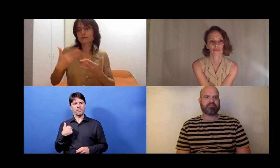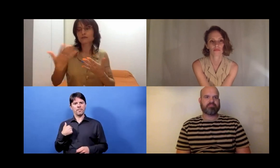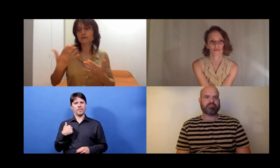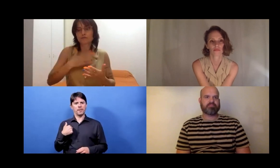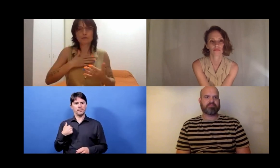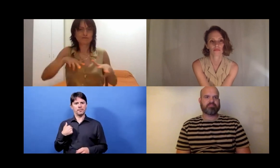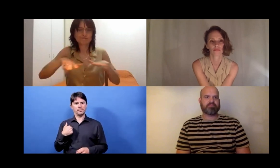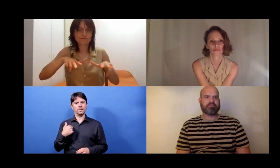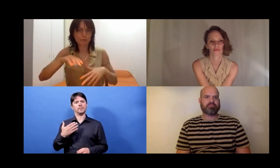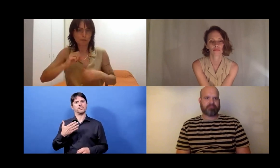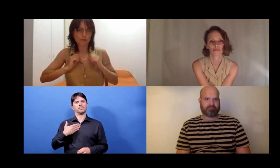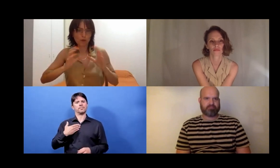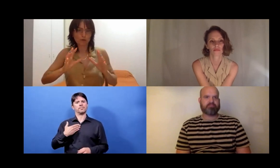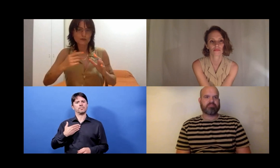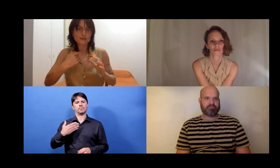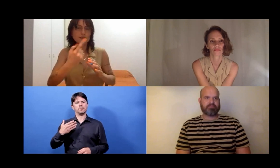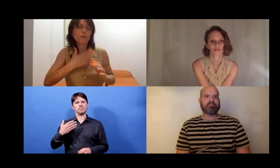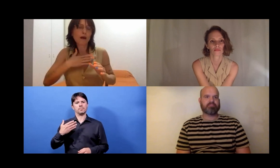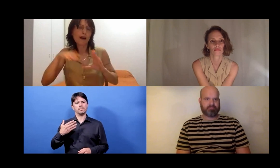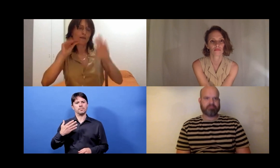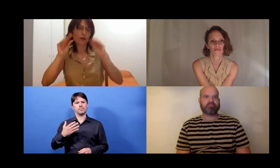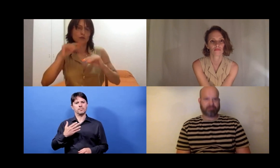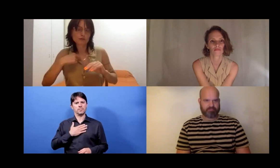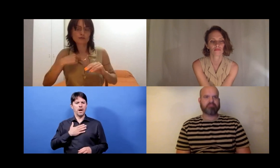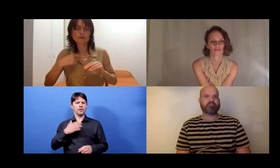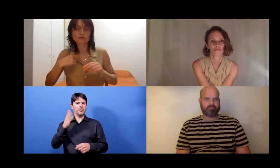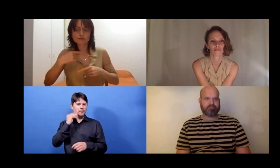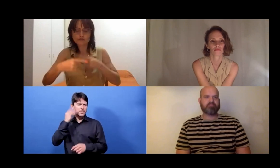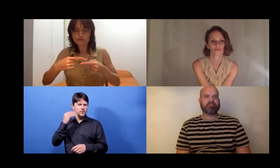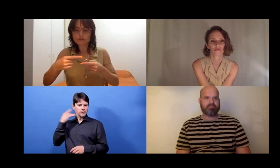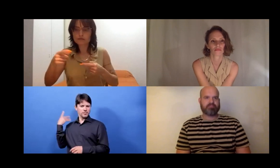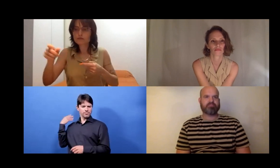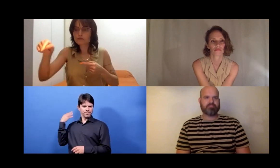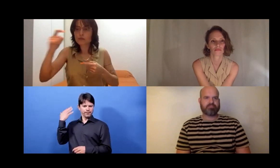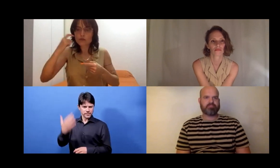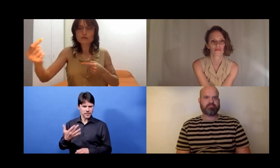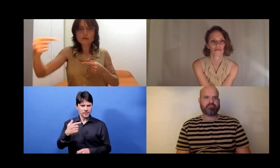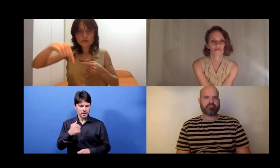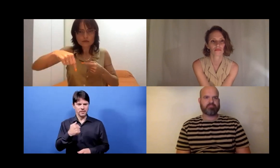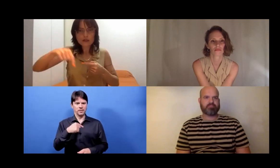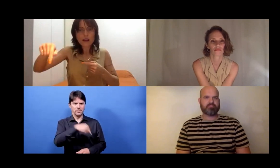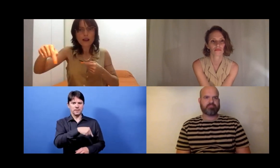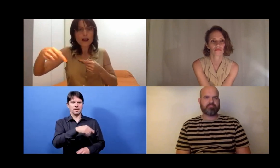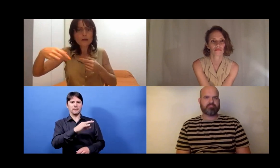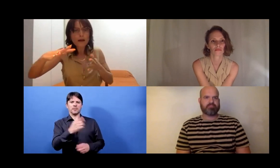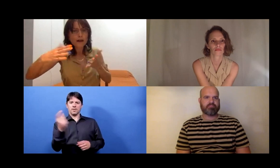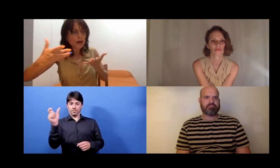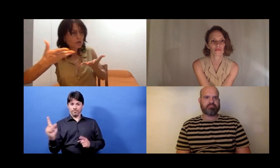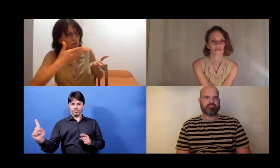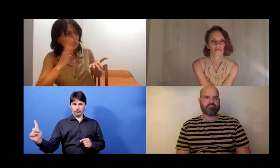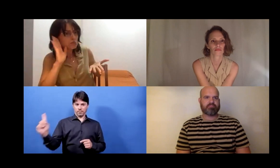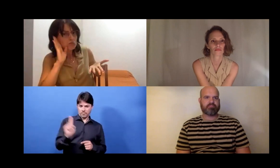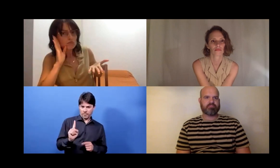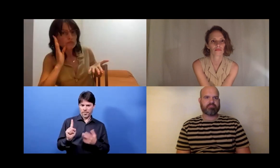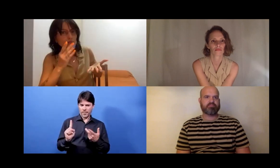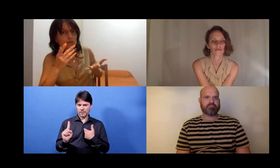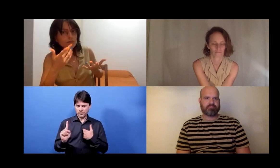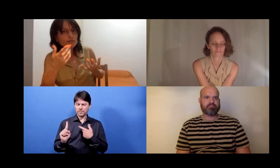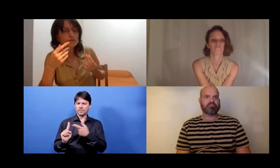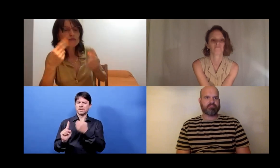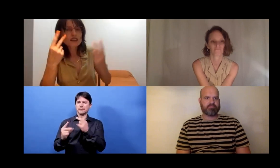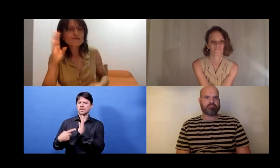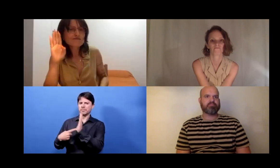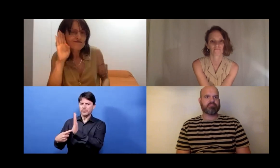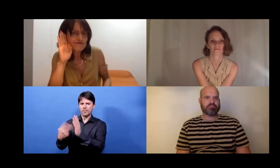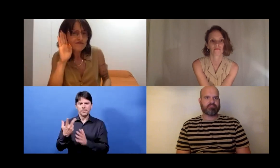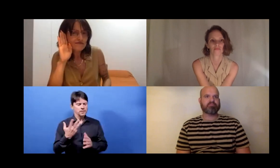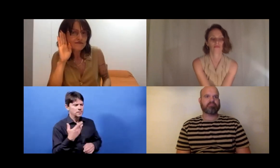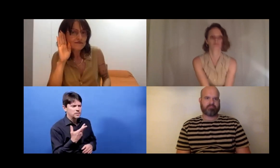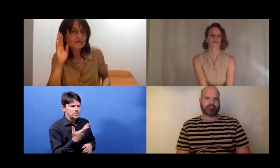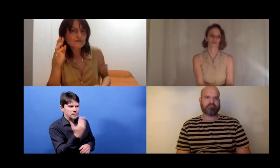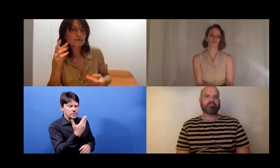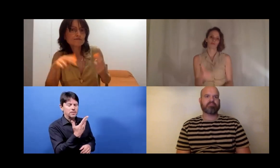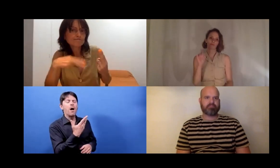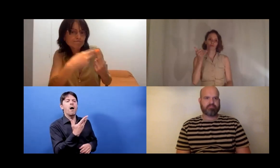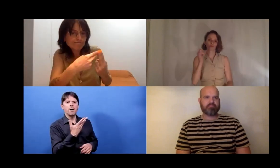From my experience, to answer your question is... To listen.